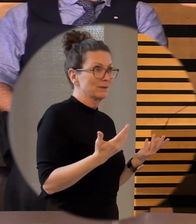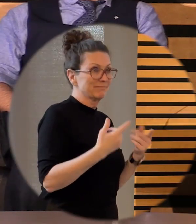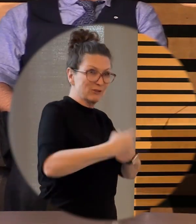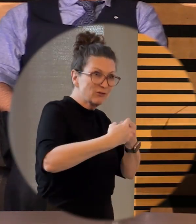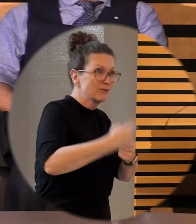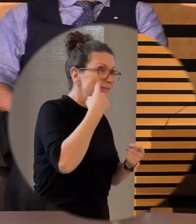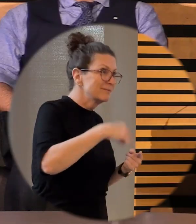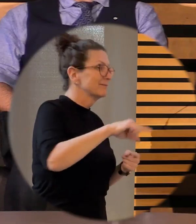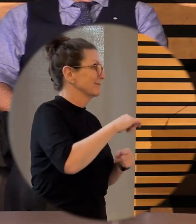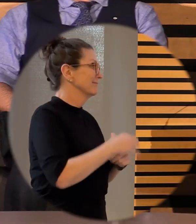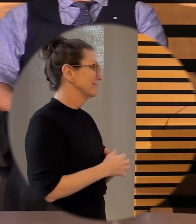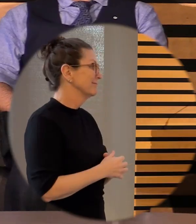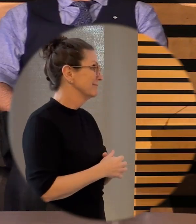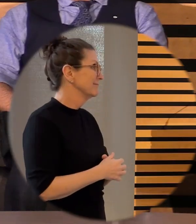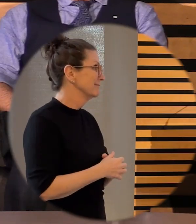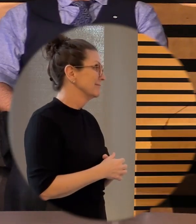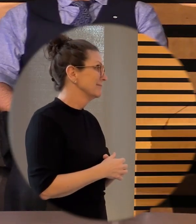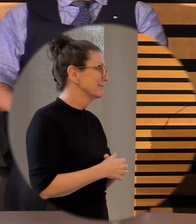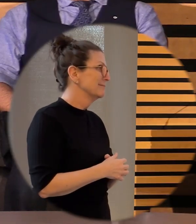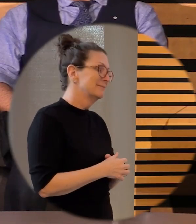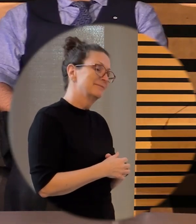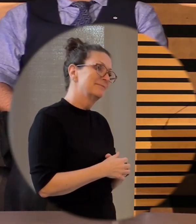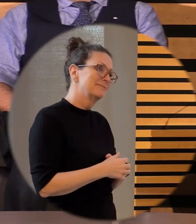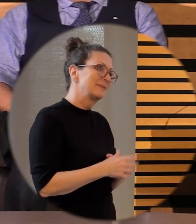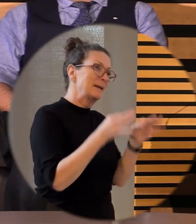been struggling with that as well and trying to put things forward. um there's a reluctance